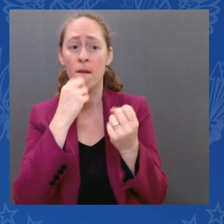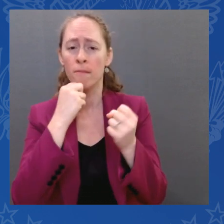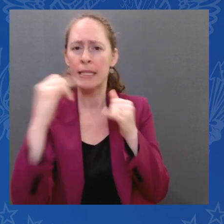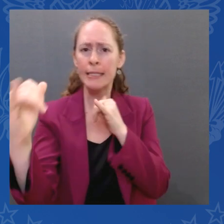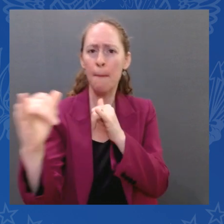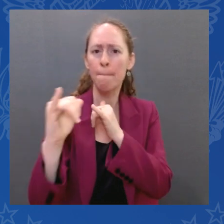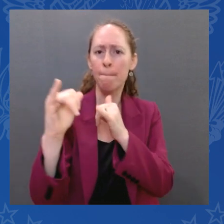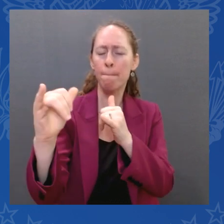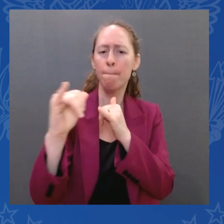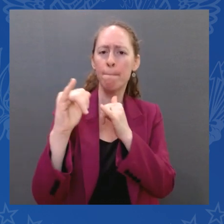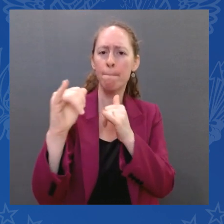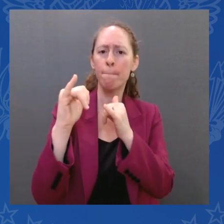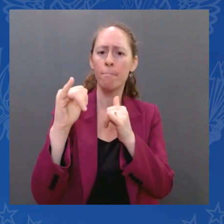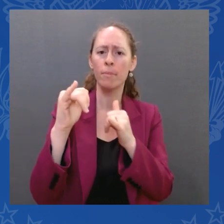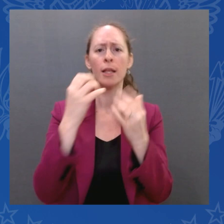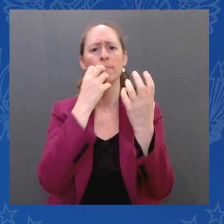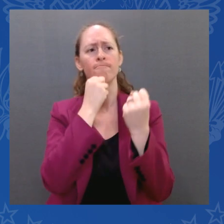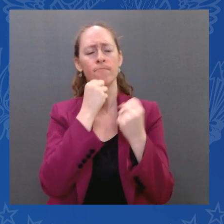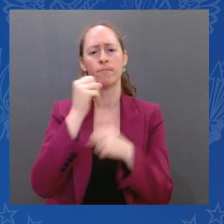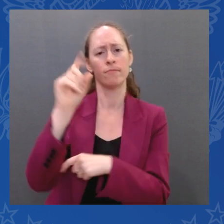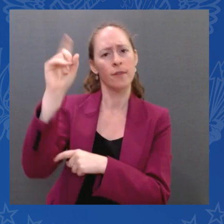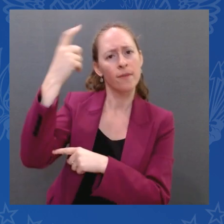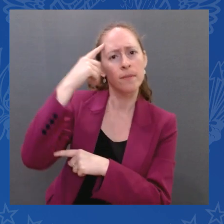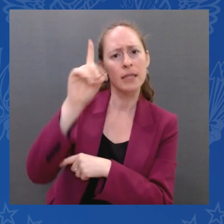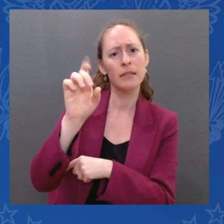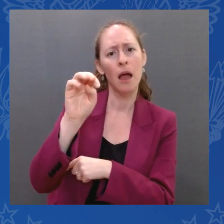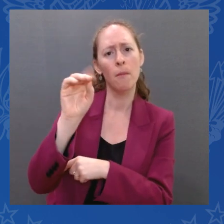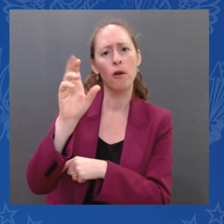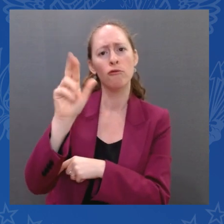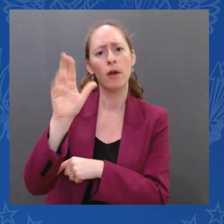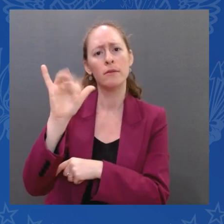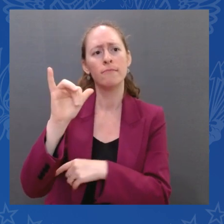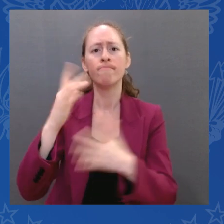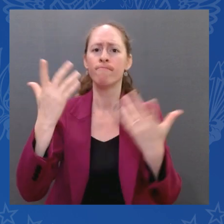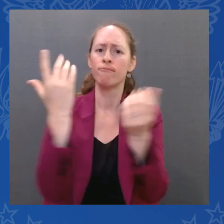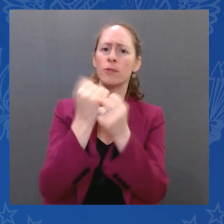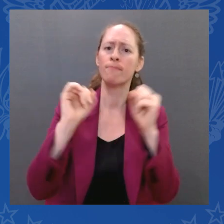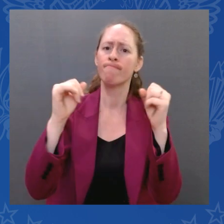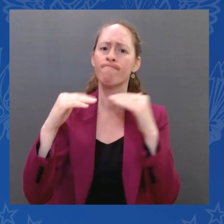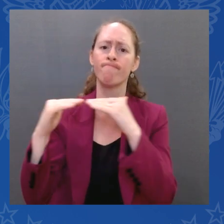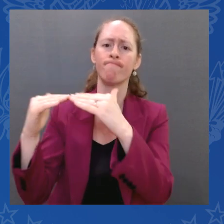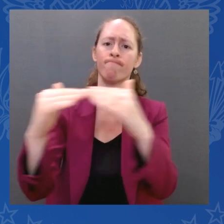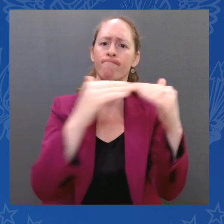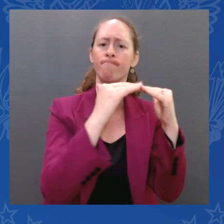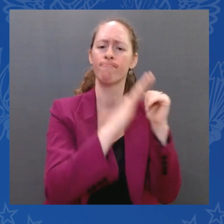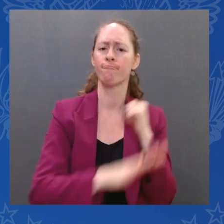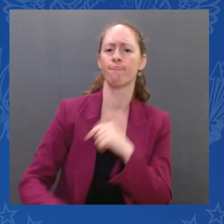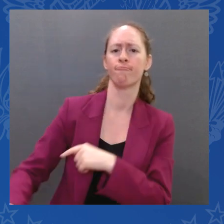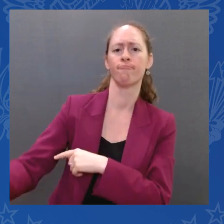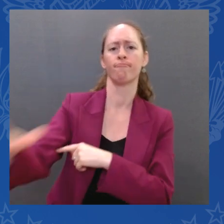And it is a very personal visit because your relationship with Israel has always been very personal.